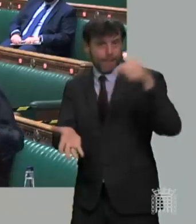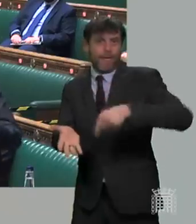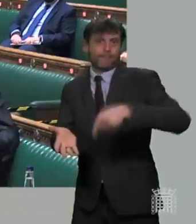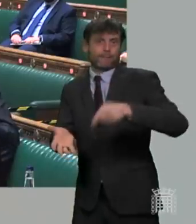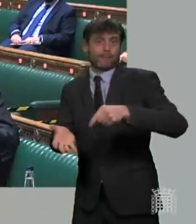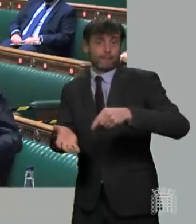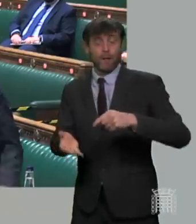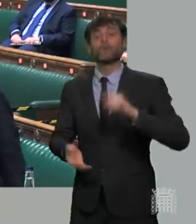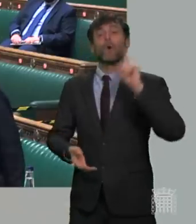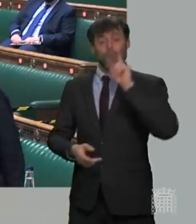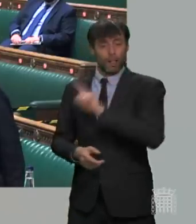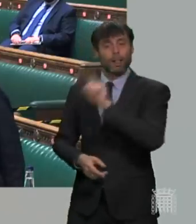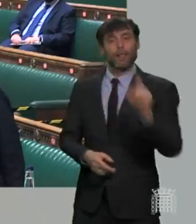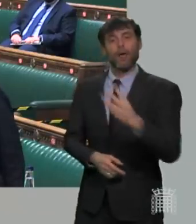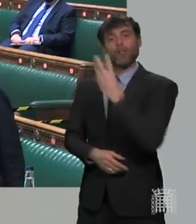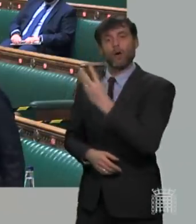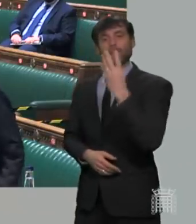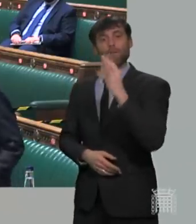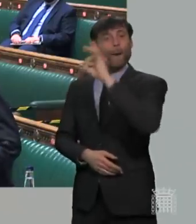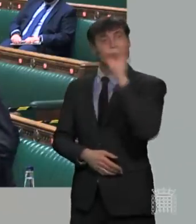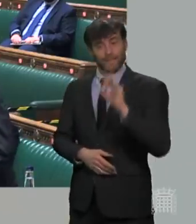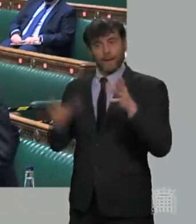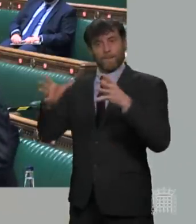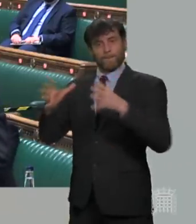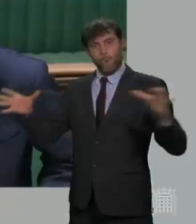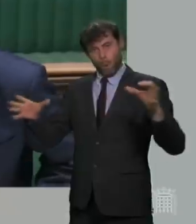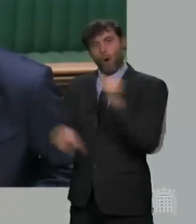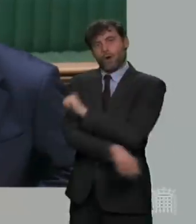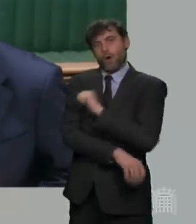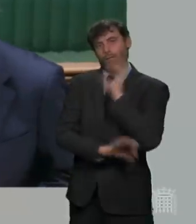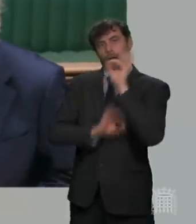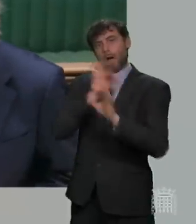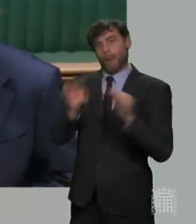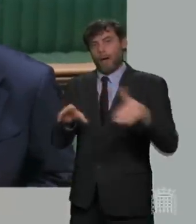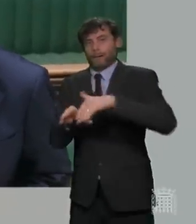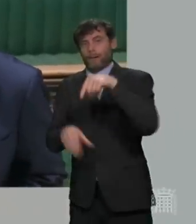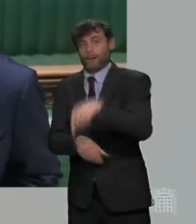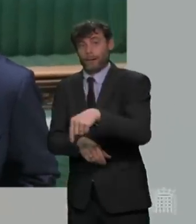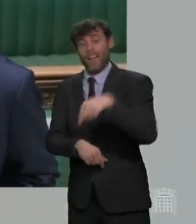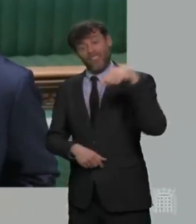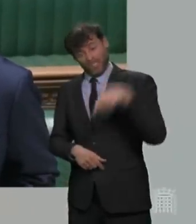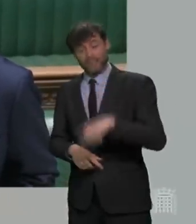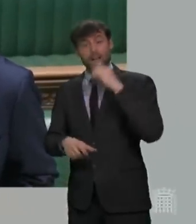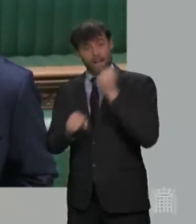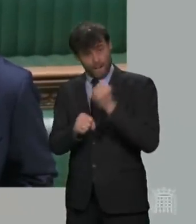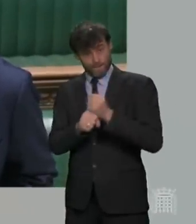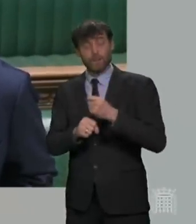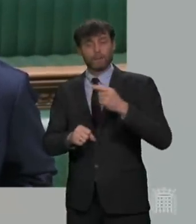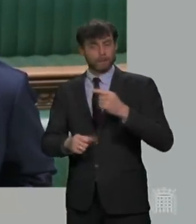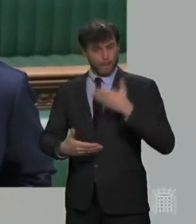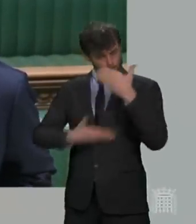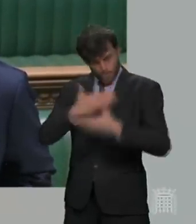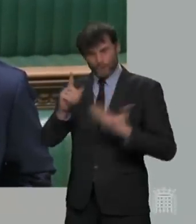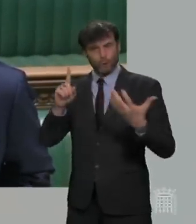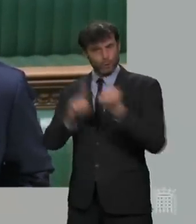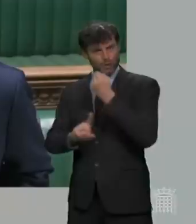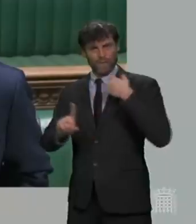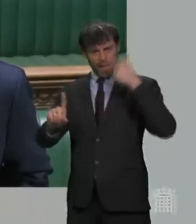34% increase in applications for nurses. This Government of this party of the NHS are on target